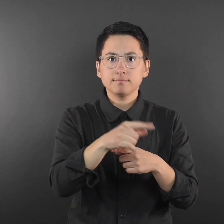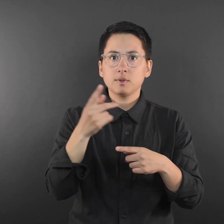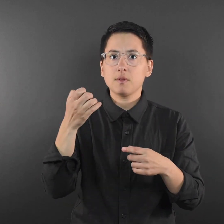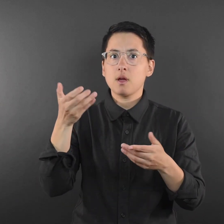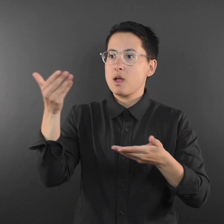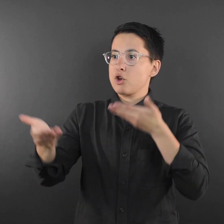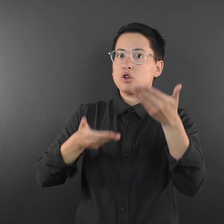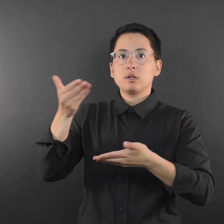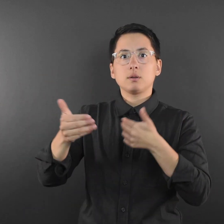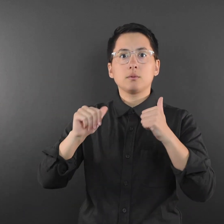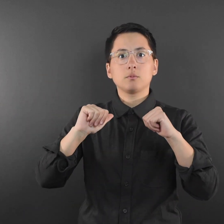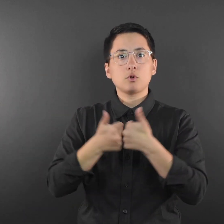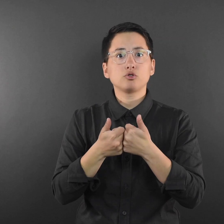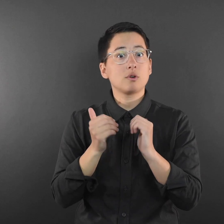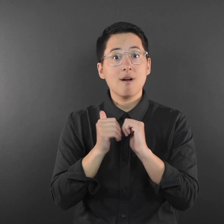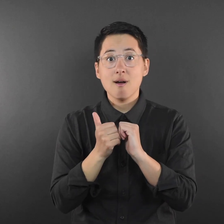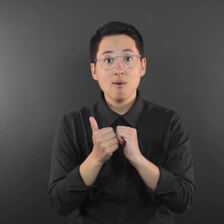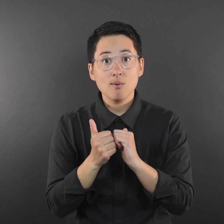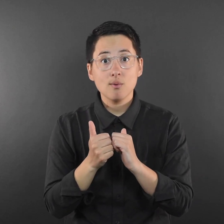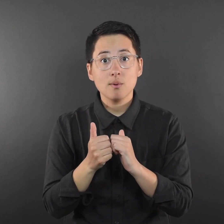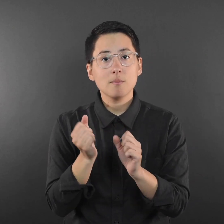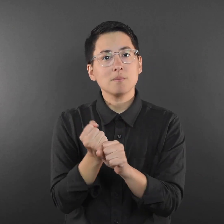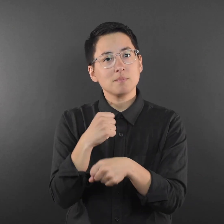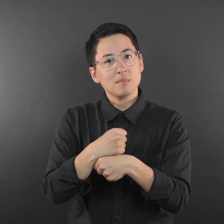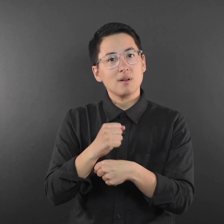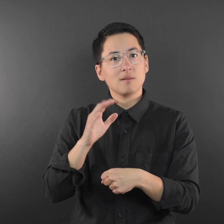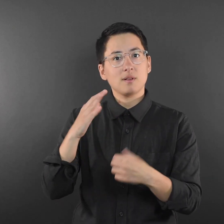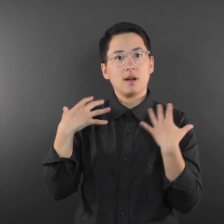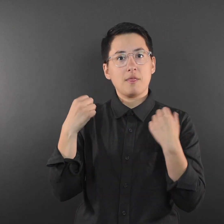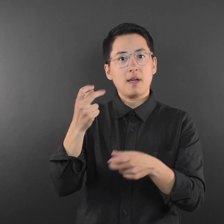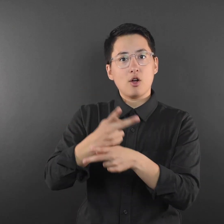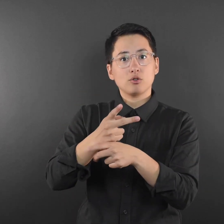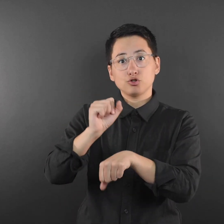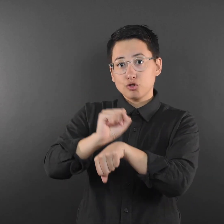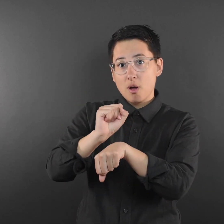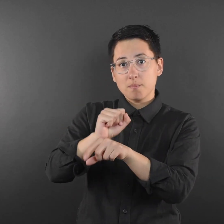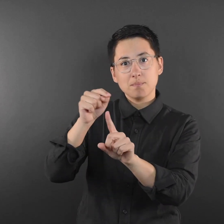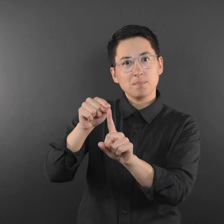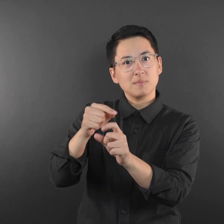safe, flexible, well-paid, and family-friendly.